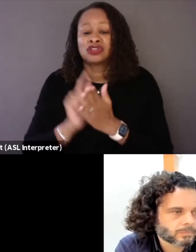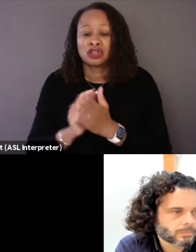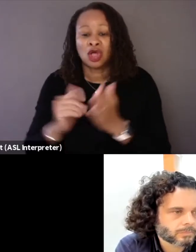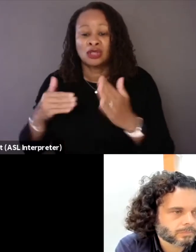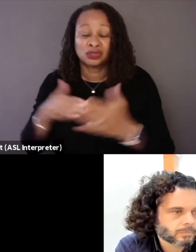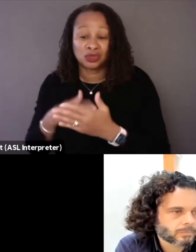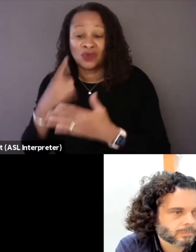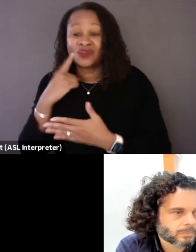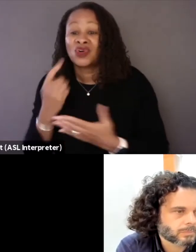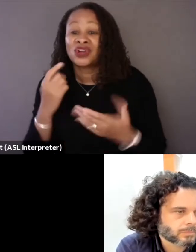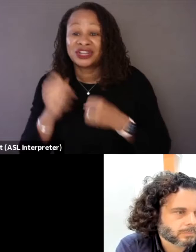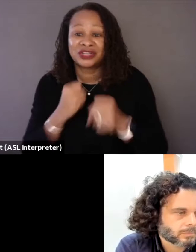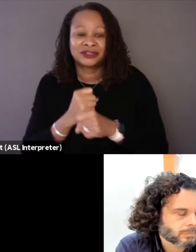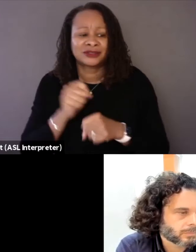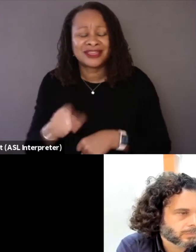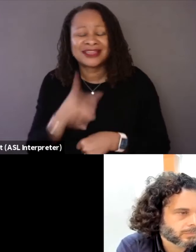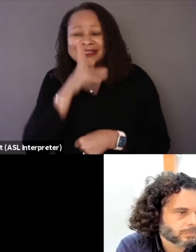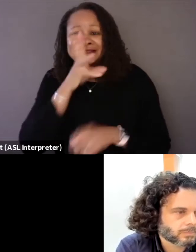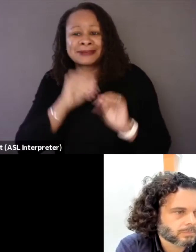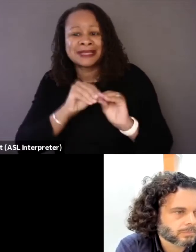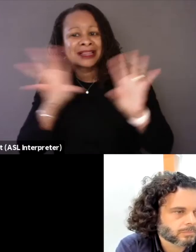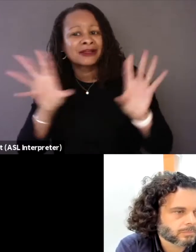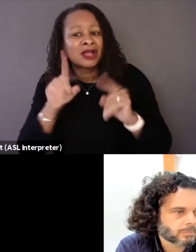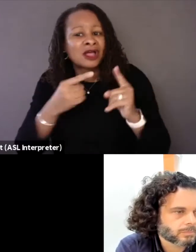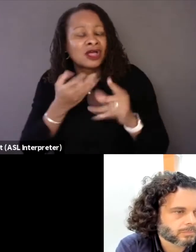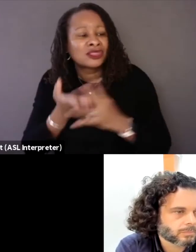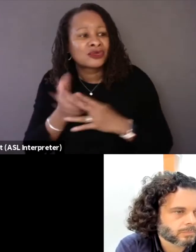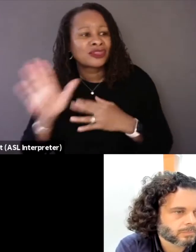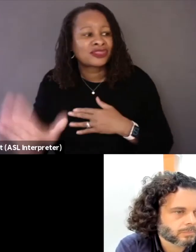so they could articulate through their own like past history